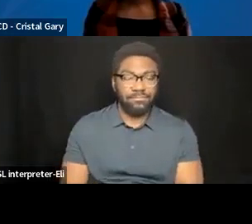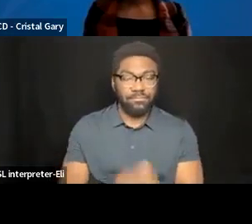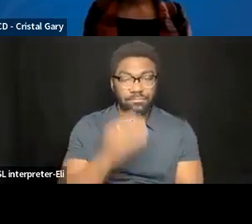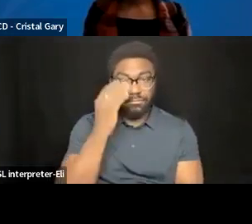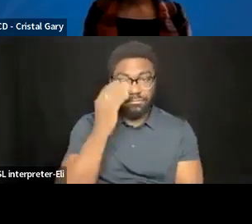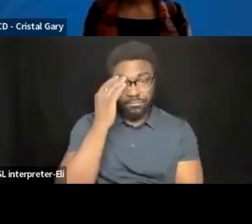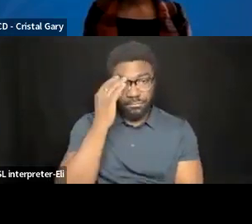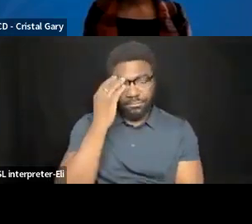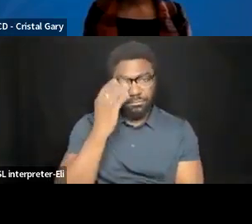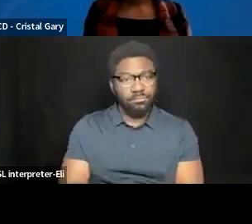Julie.